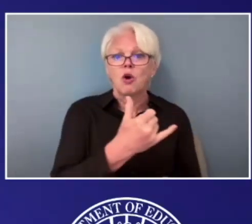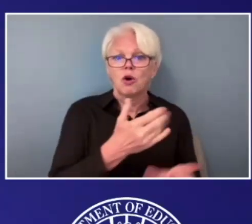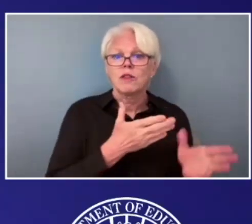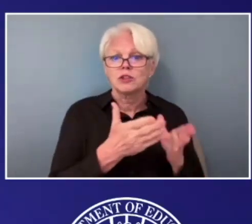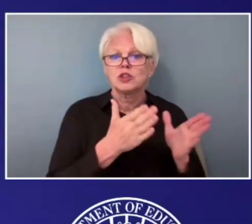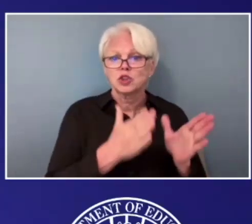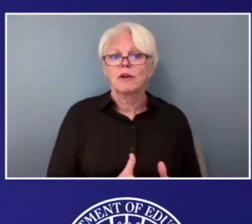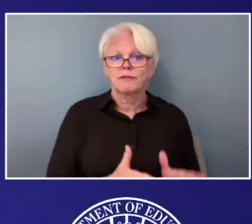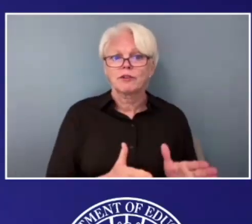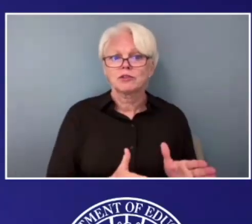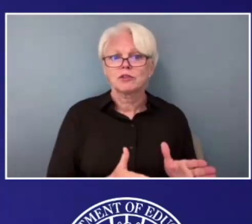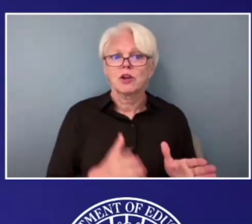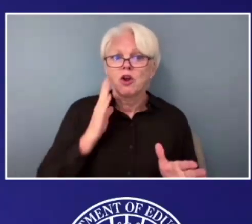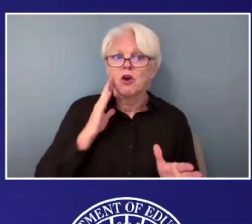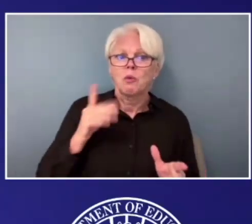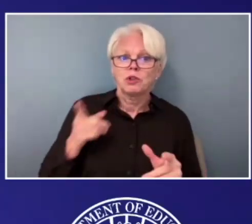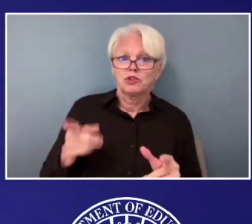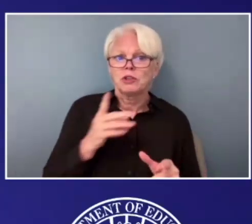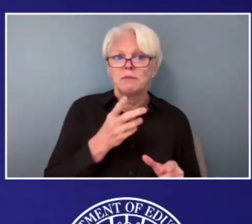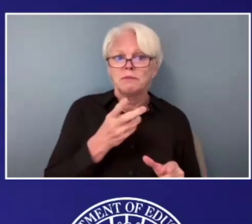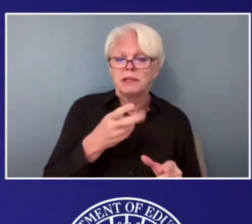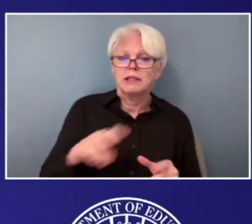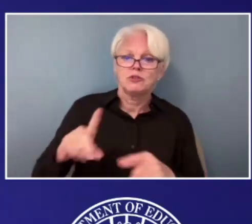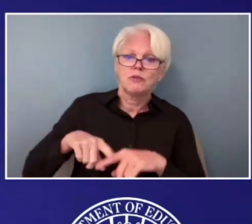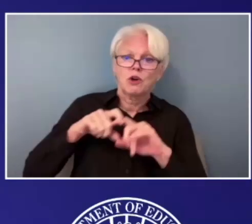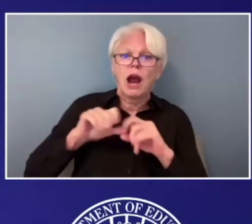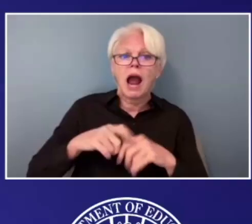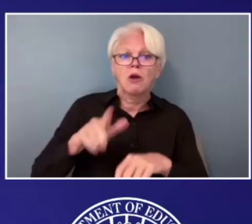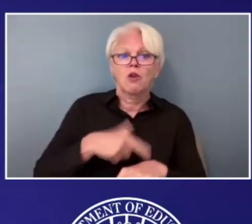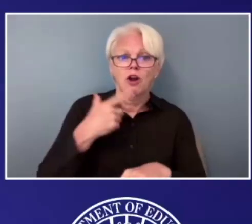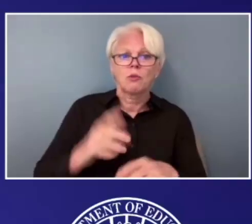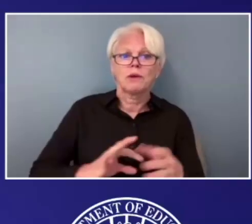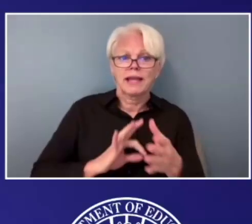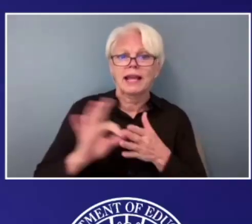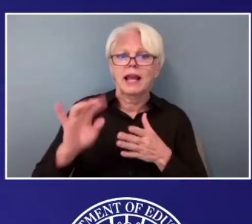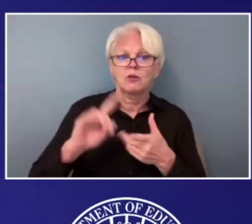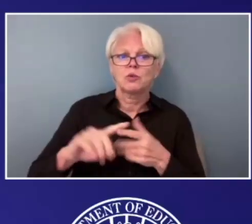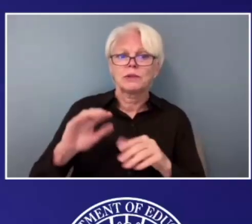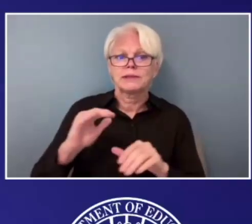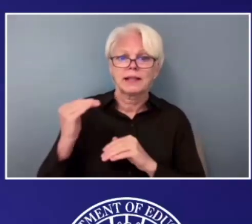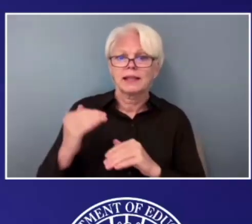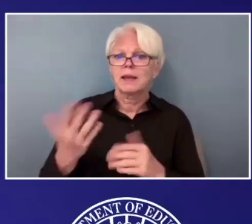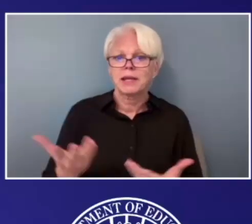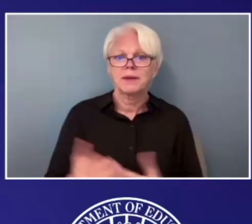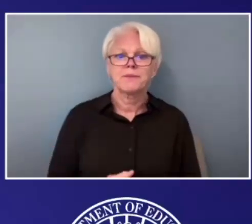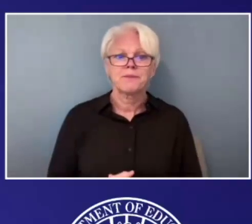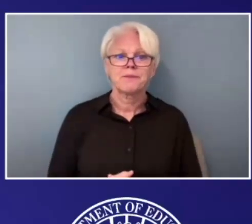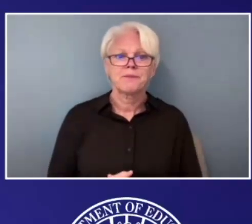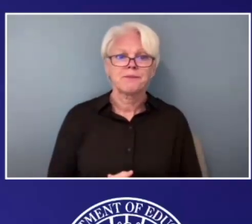Will Robyn be placed in forbearance? For how long will it count towards forbearance limit? In this particular